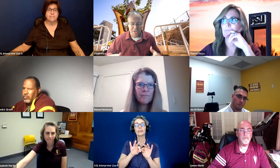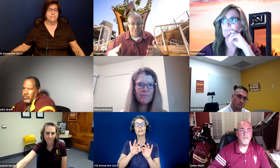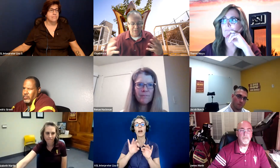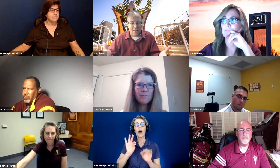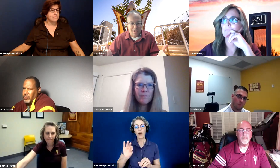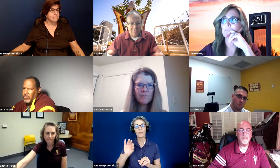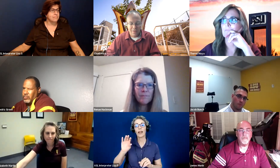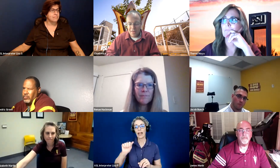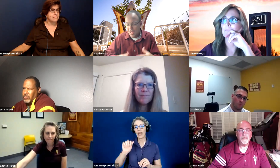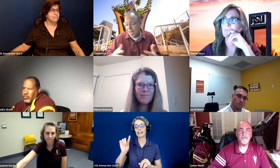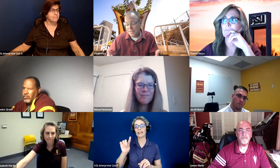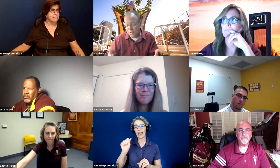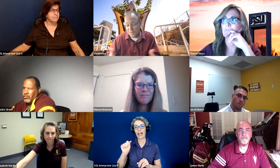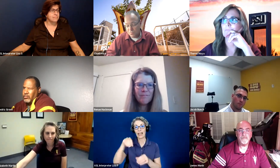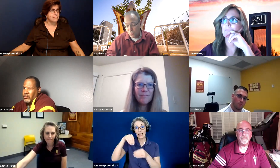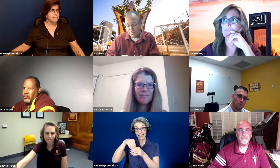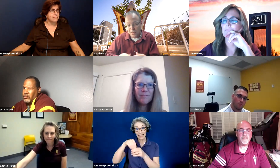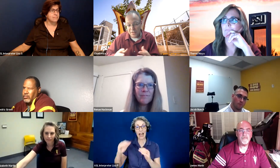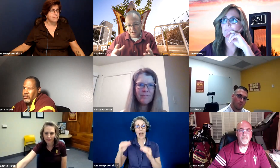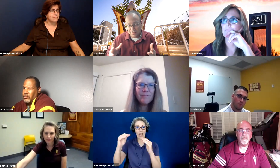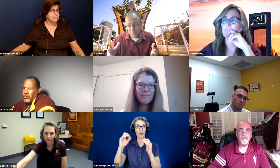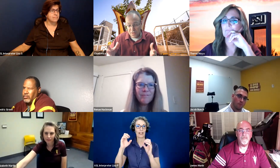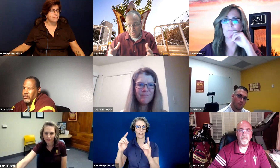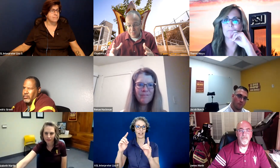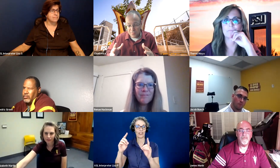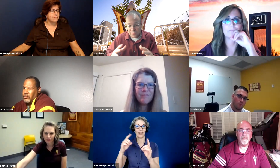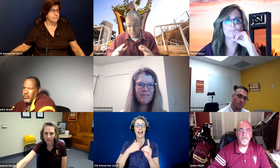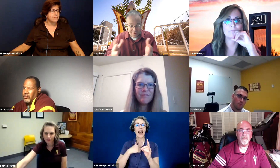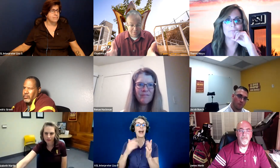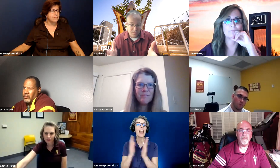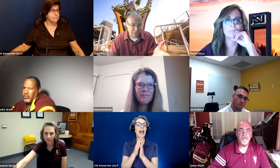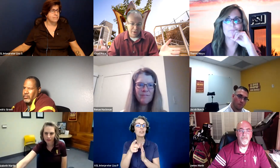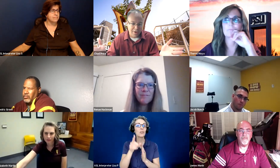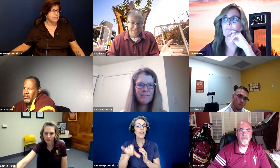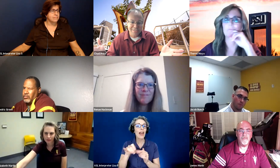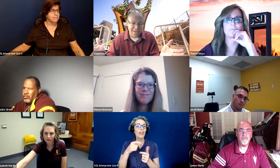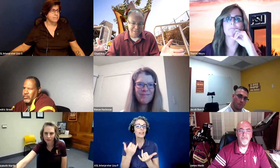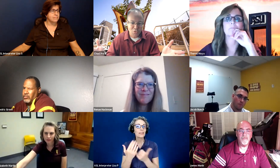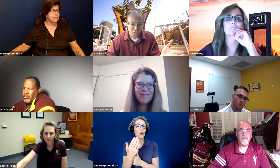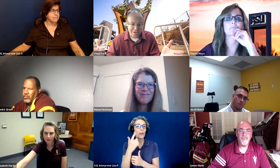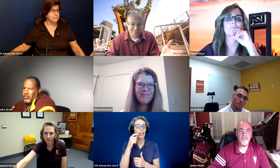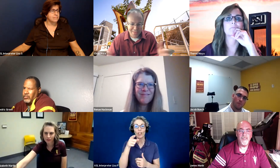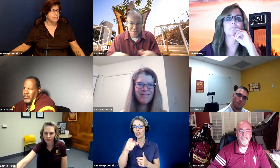And I asked him you this more because of you're a designated historian,